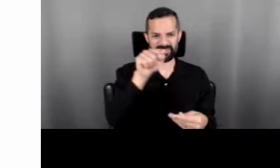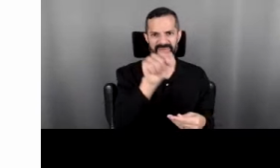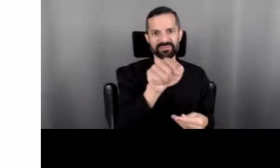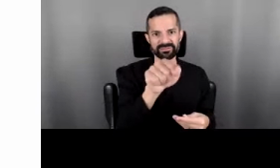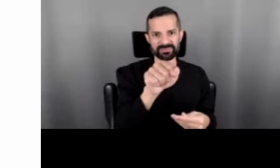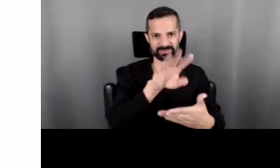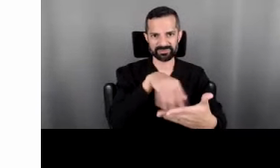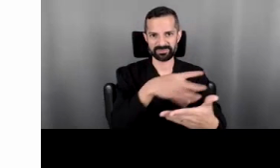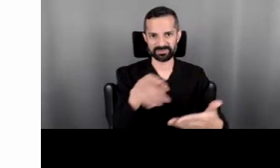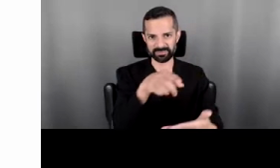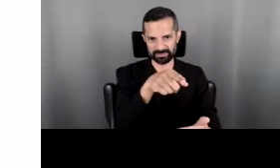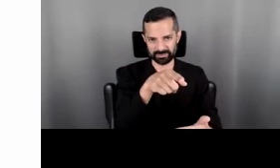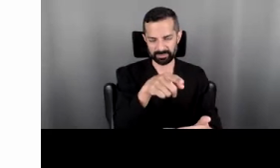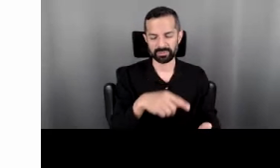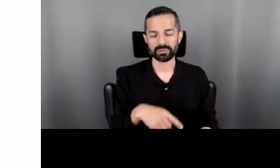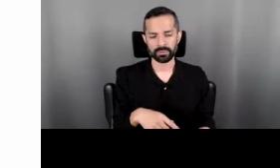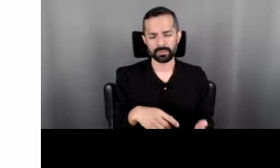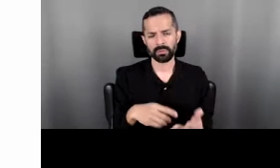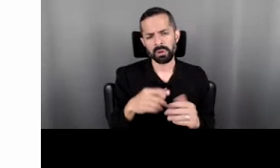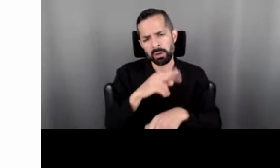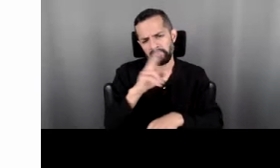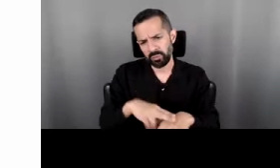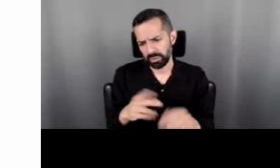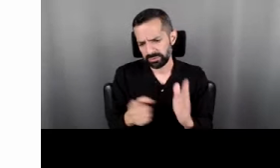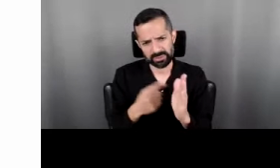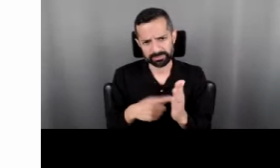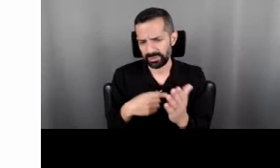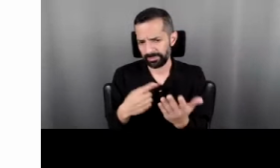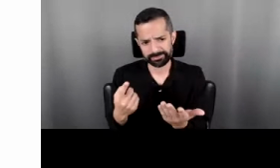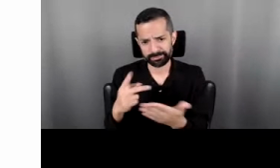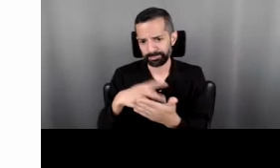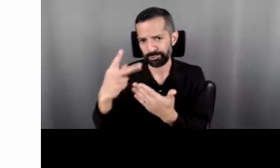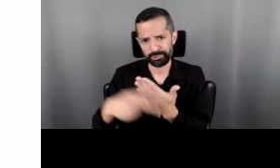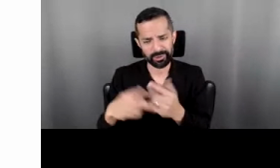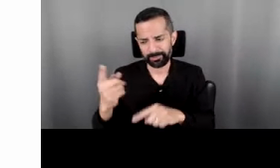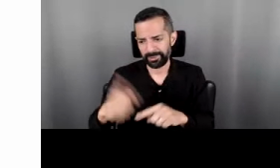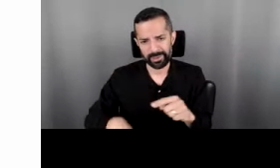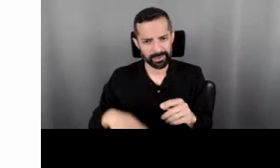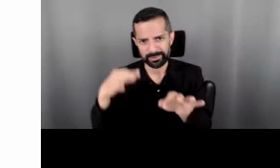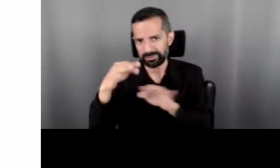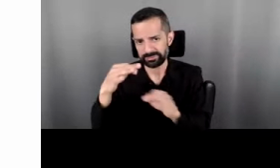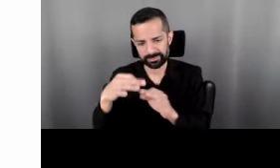programs may not be able to address that particular thing. And that's really what that justification memo was about.